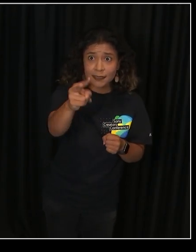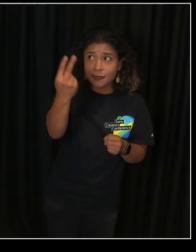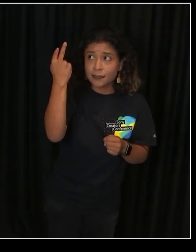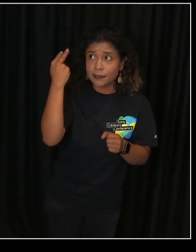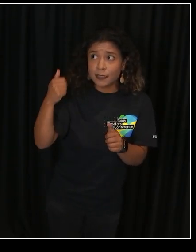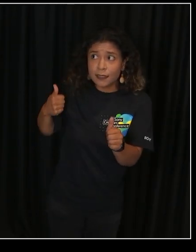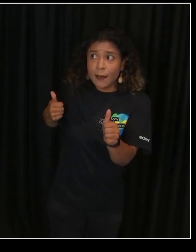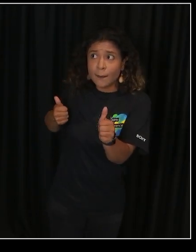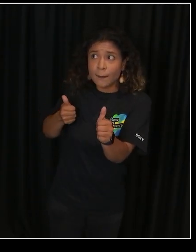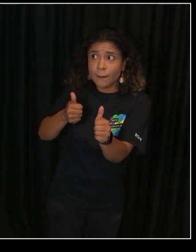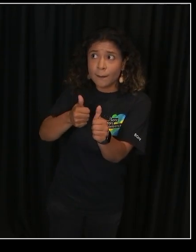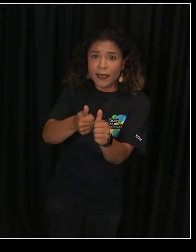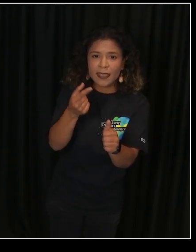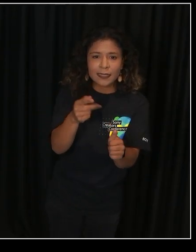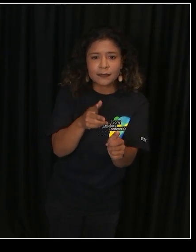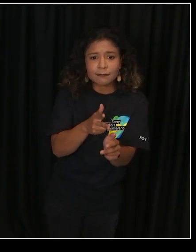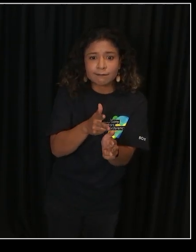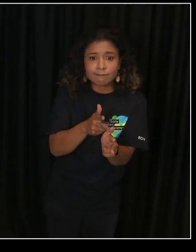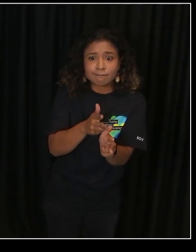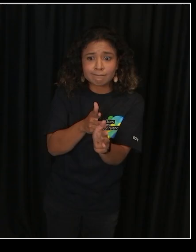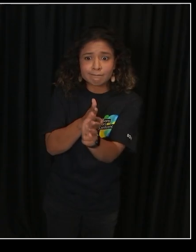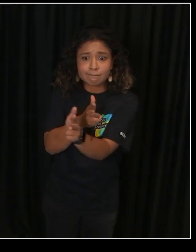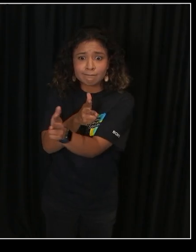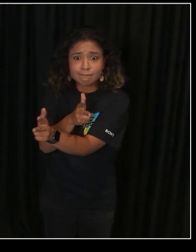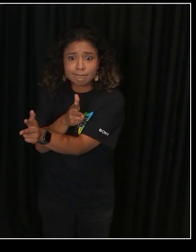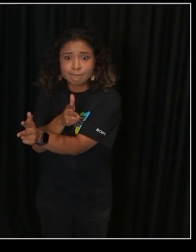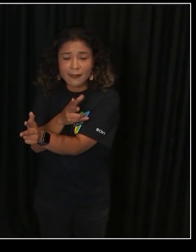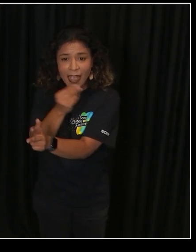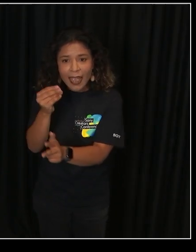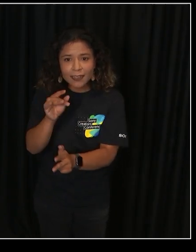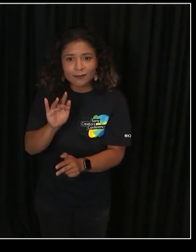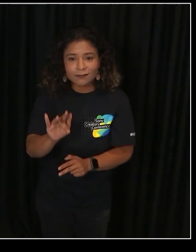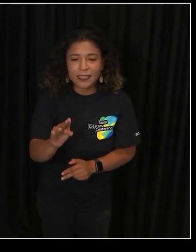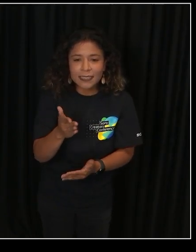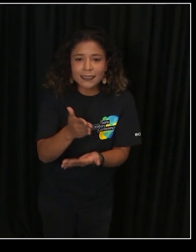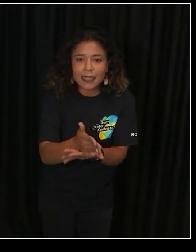it kind of got out of the way and actually touched its brakes a little to let the other car by.